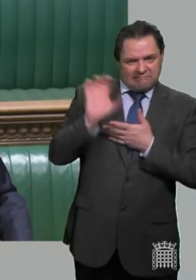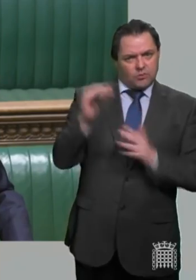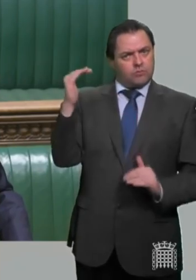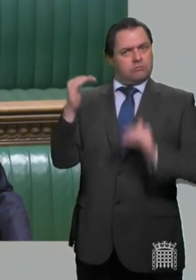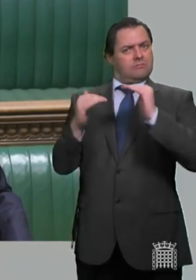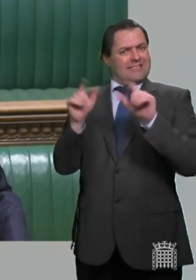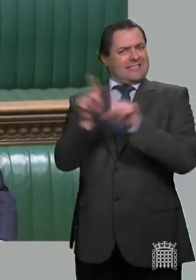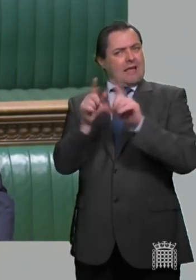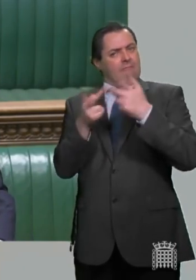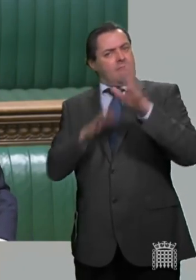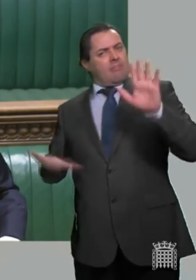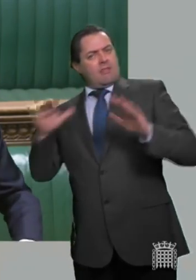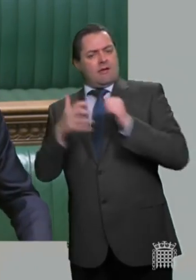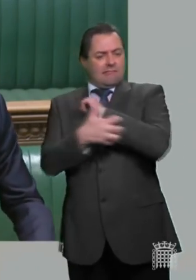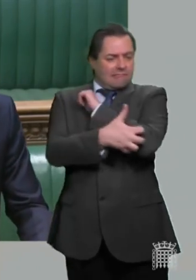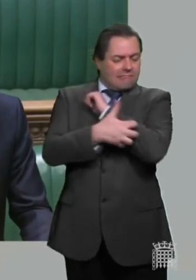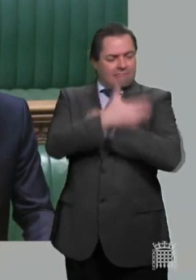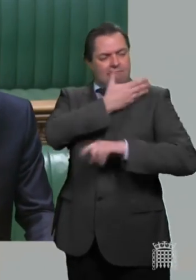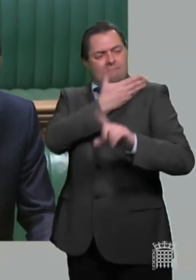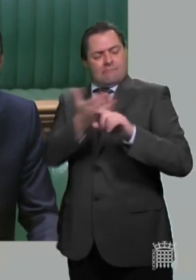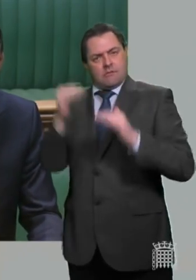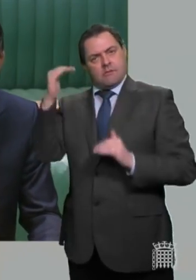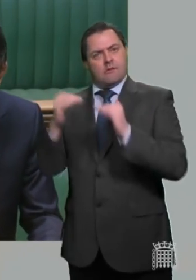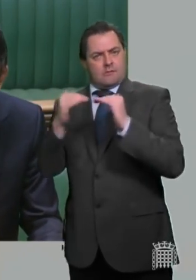I am grateful to my right hon. Friends the Transport Secretary and the Housing,